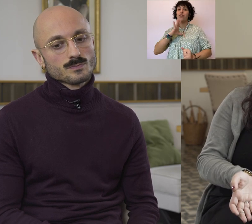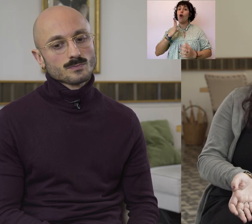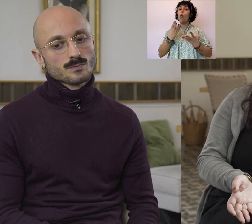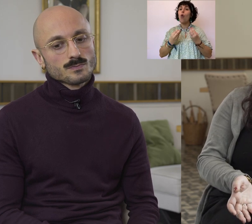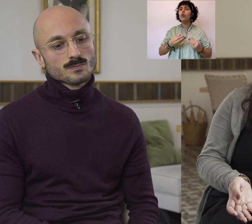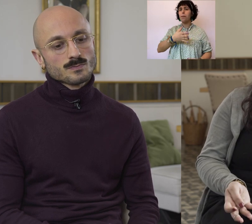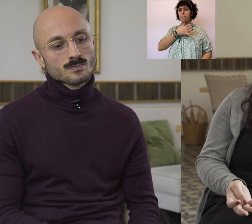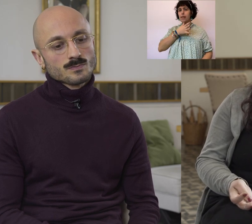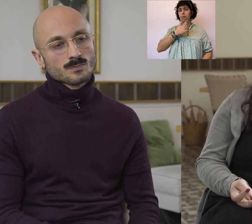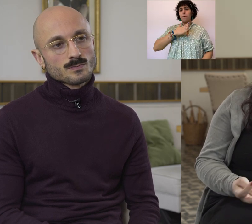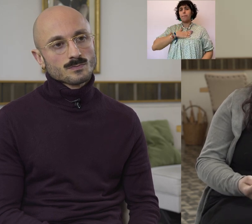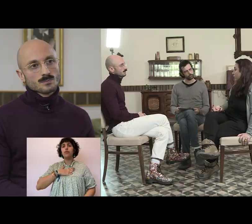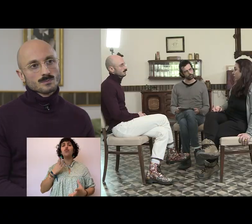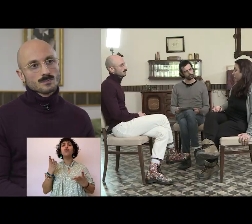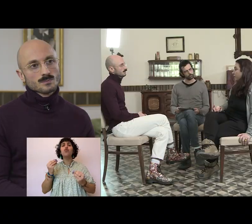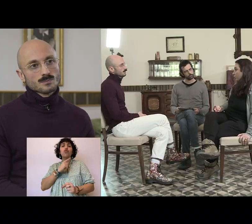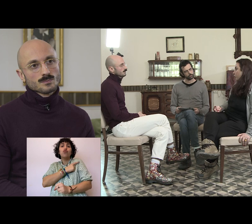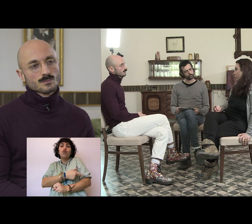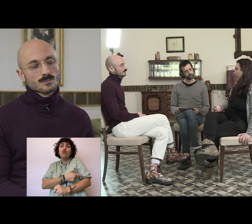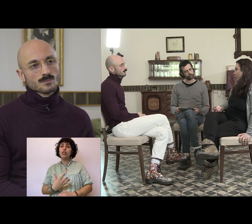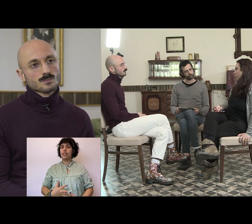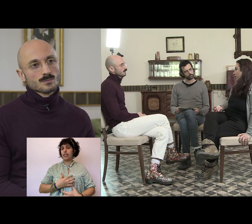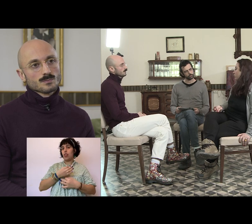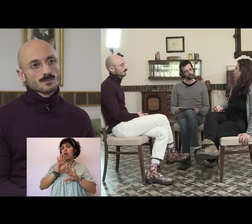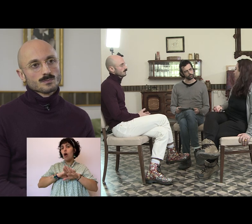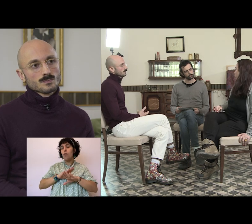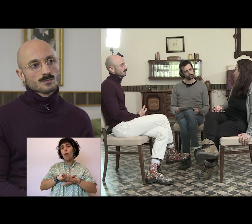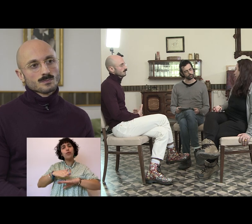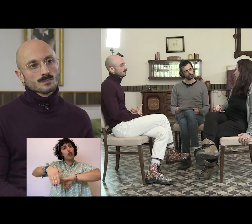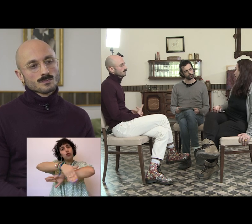that information is very powerful to me. So when you're walking down the street alone